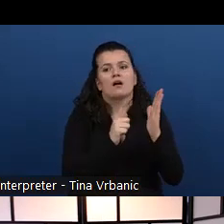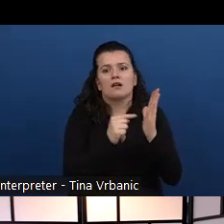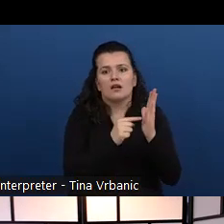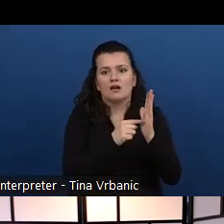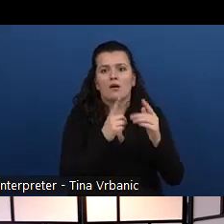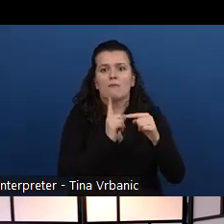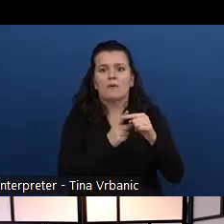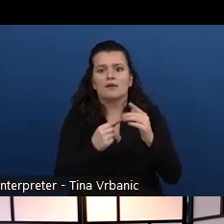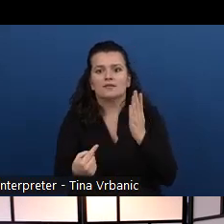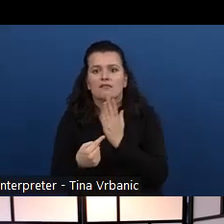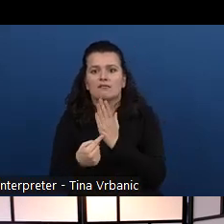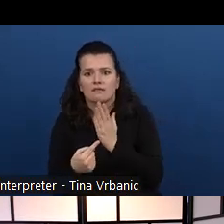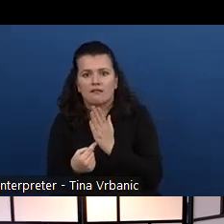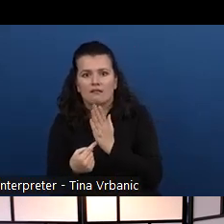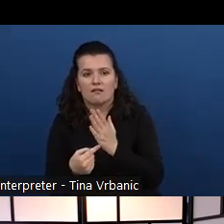in France.